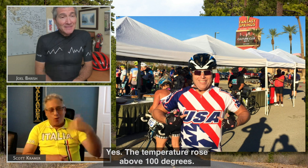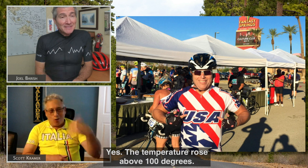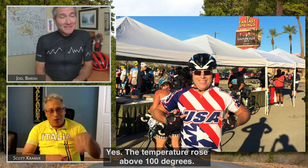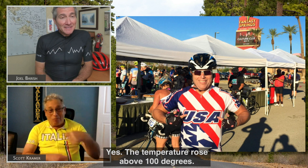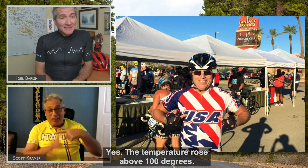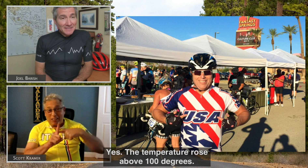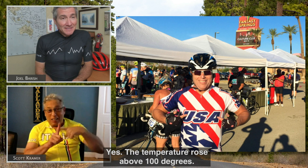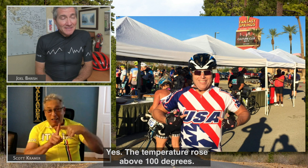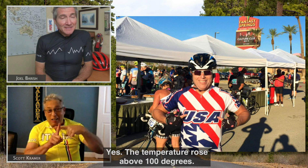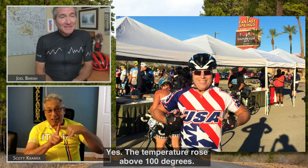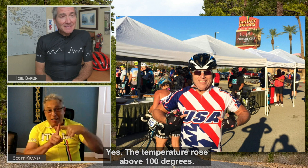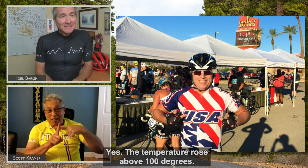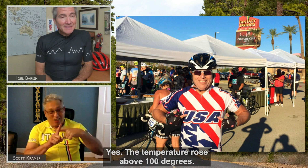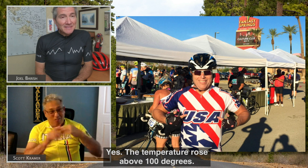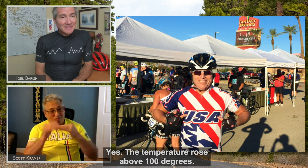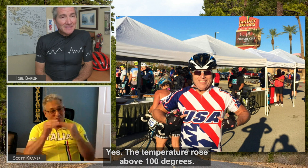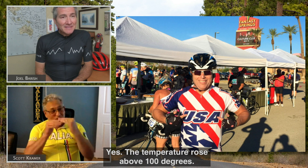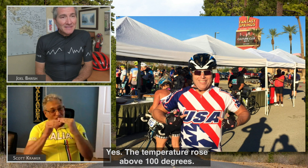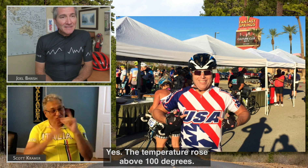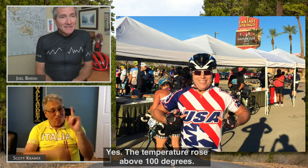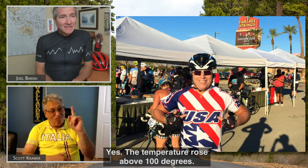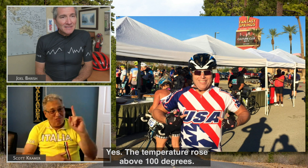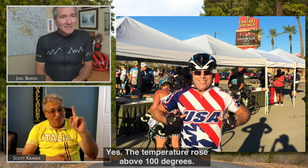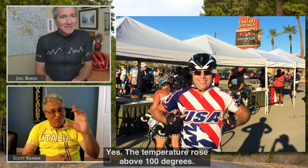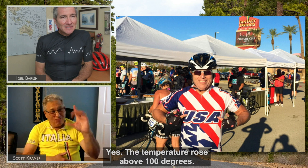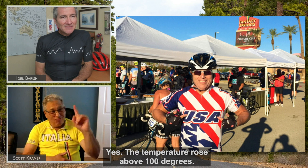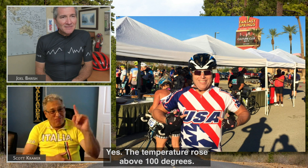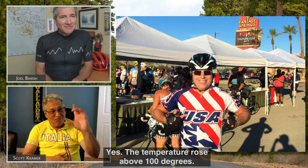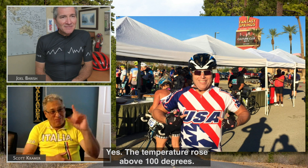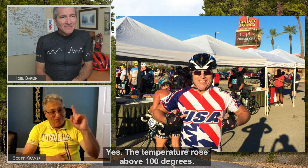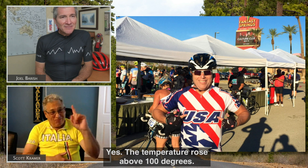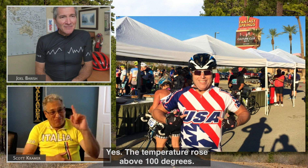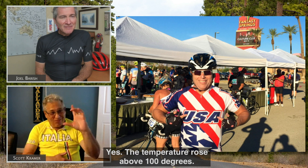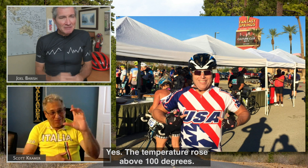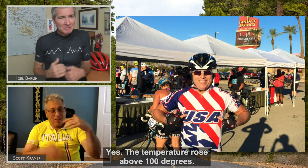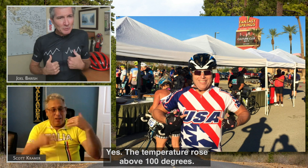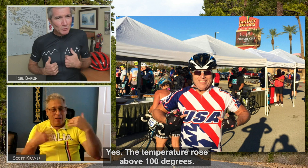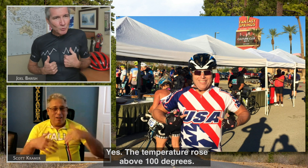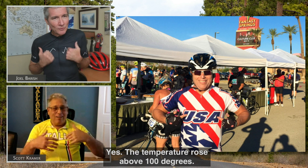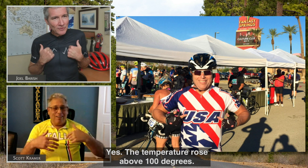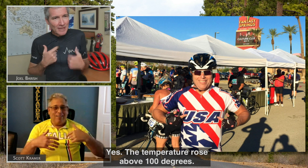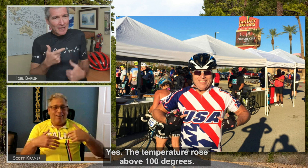Yes. The temperature rose above 100 degrees.